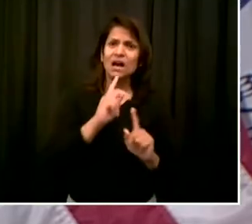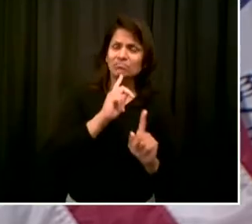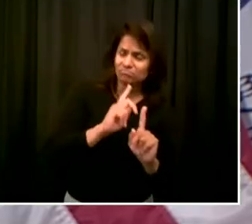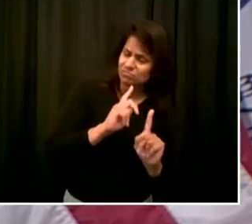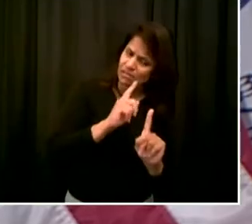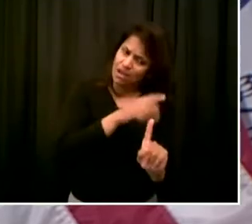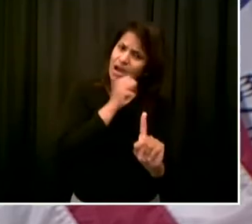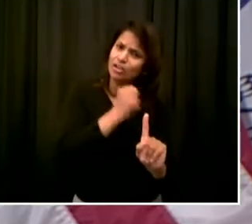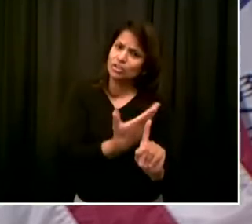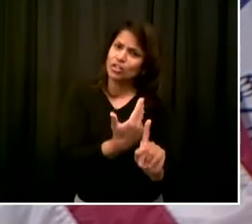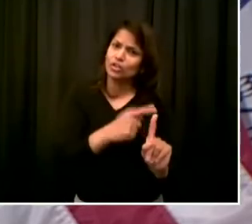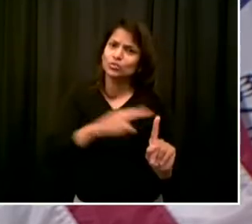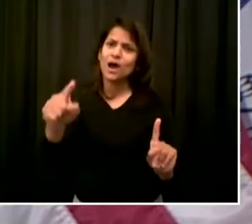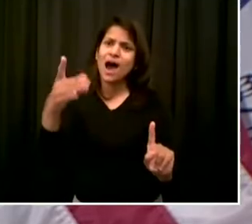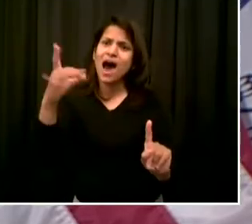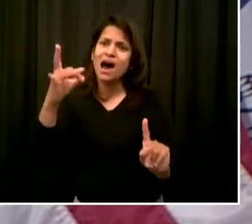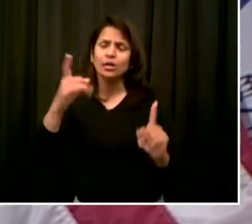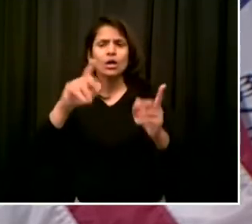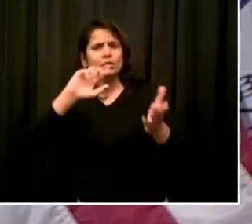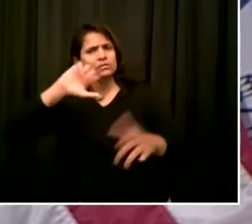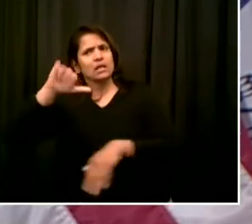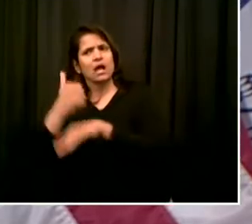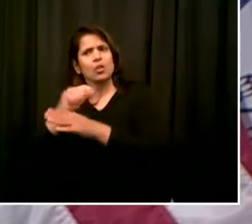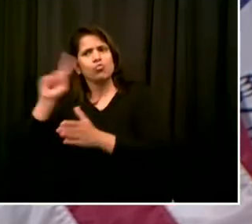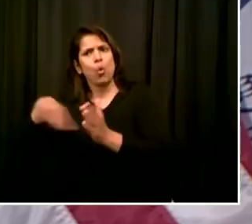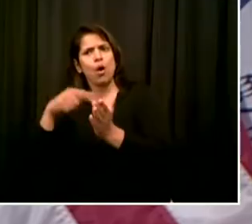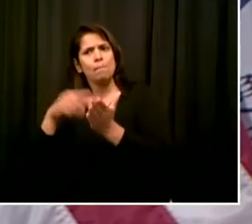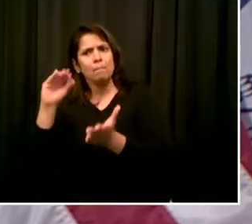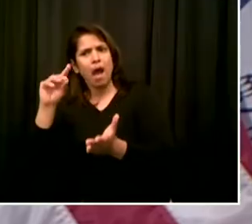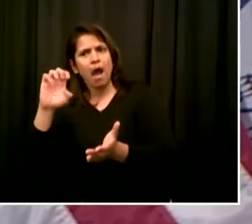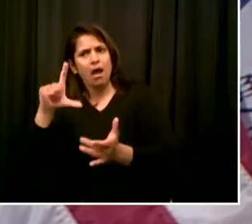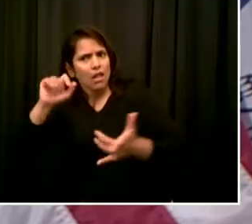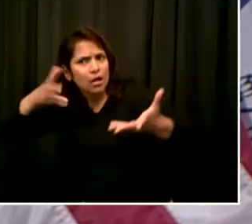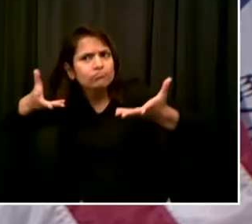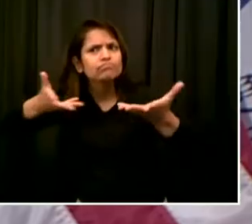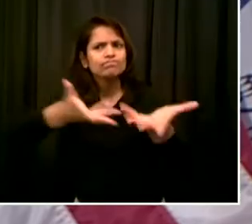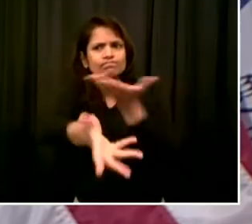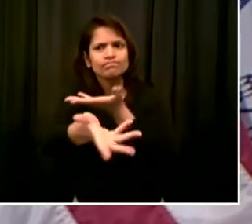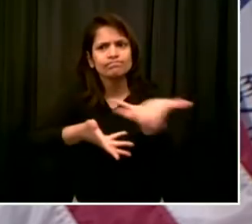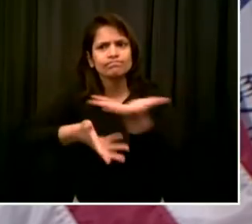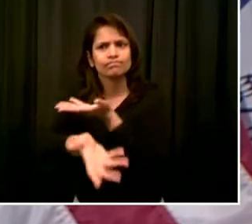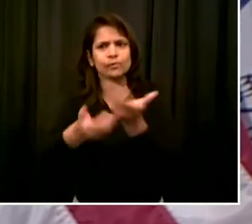WE ARE GOING TOO DTHAT NOW WITH NYPD SAYNGI E WWANT TO